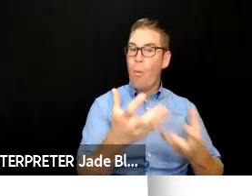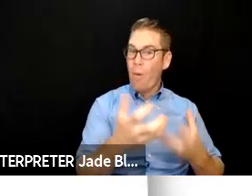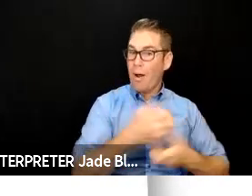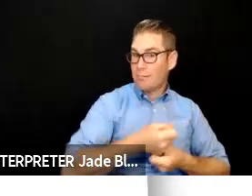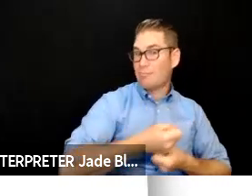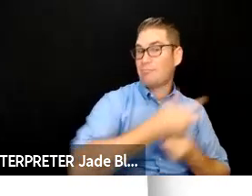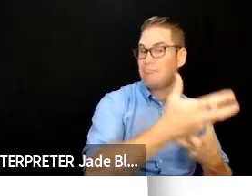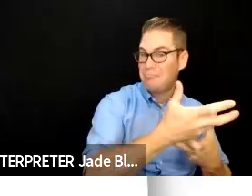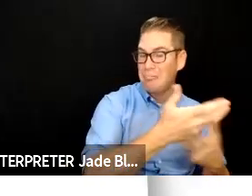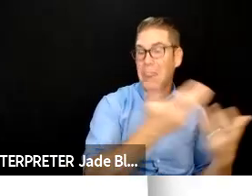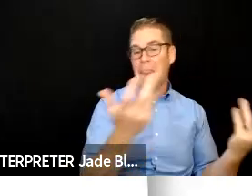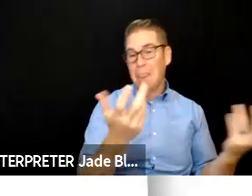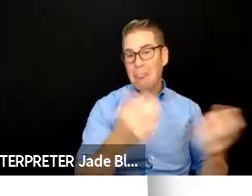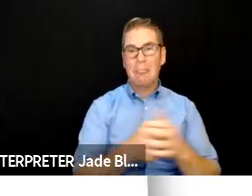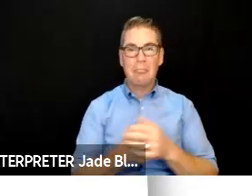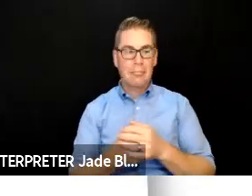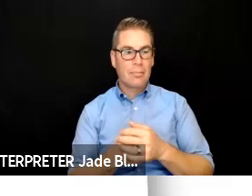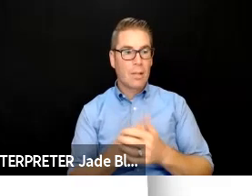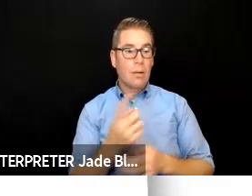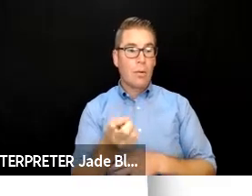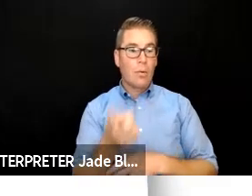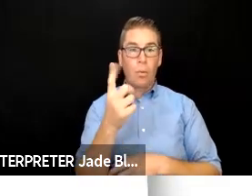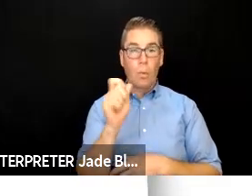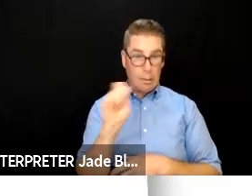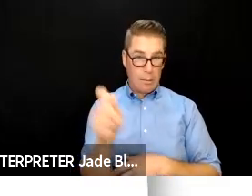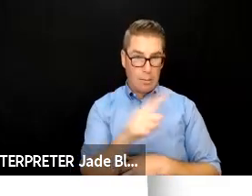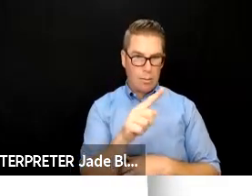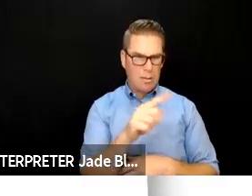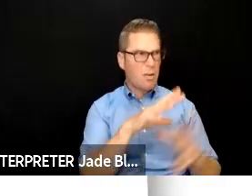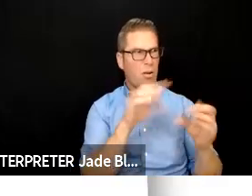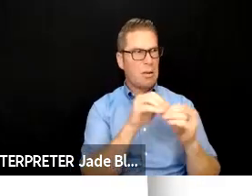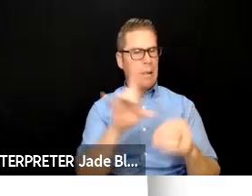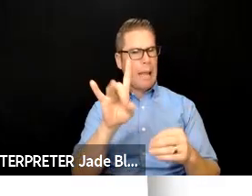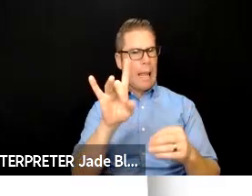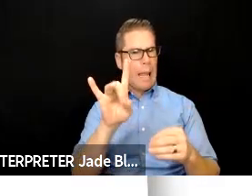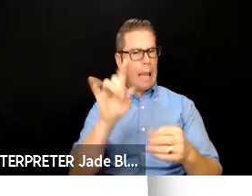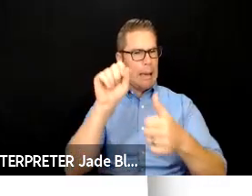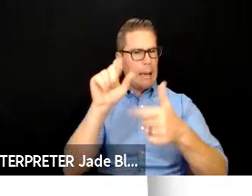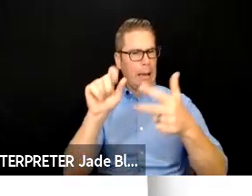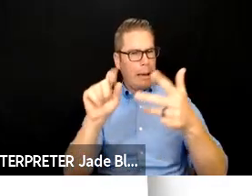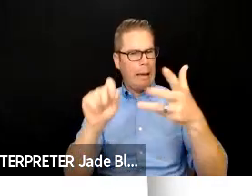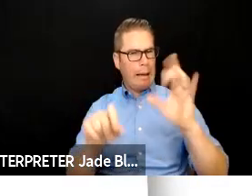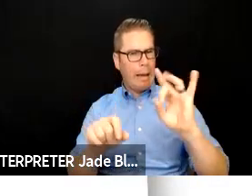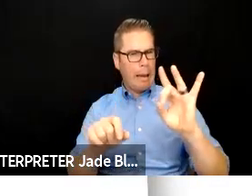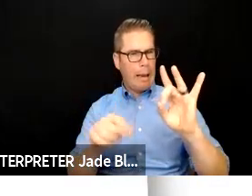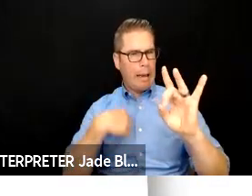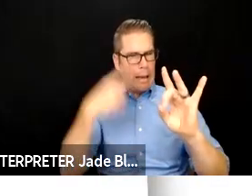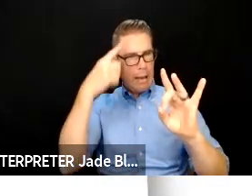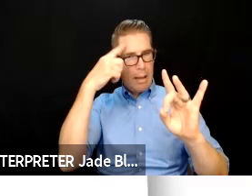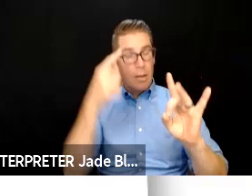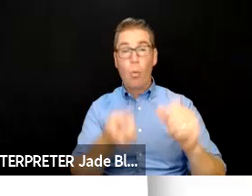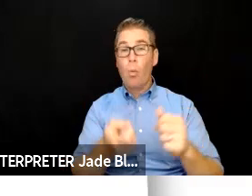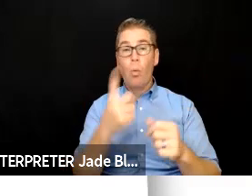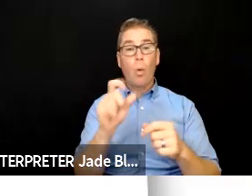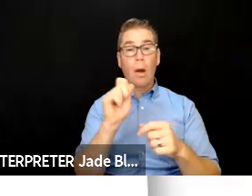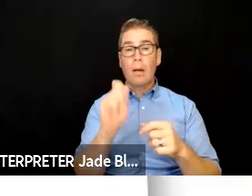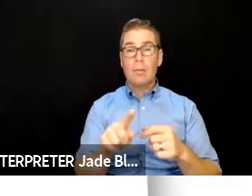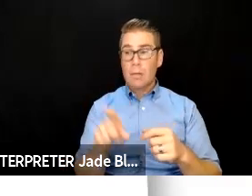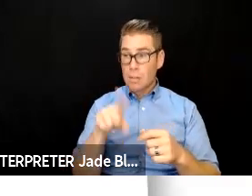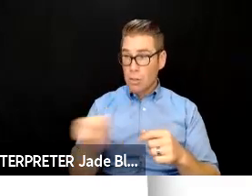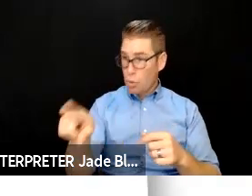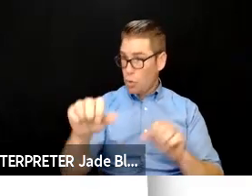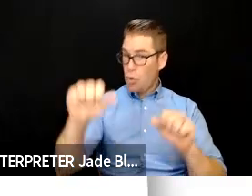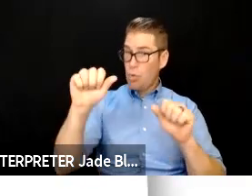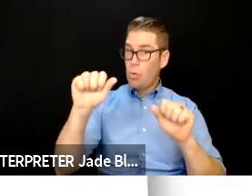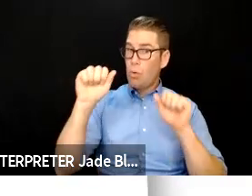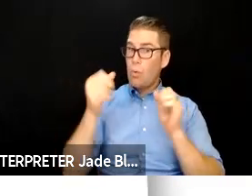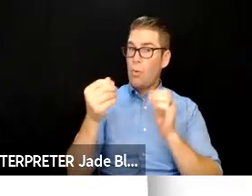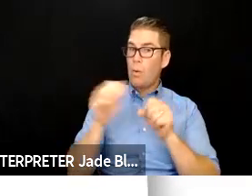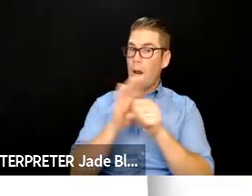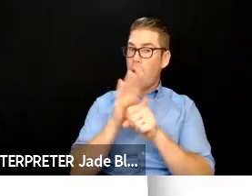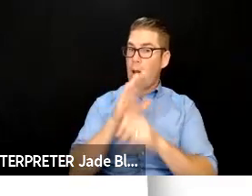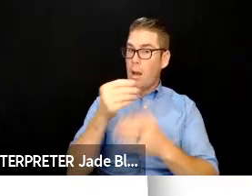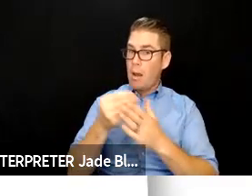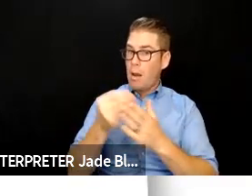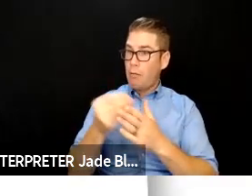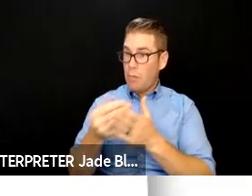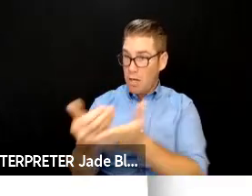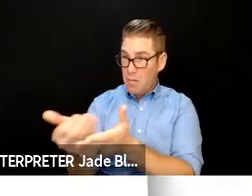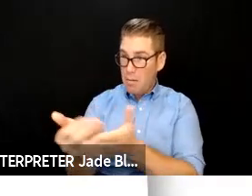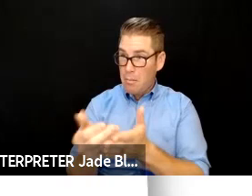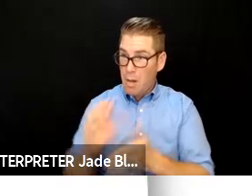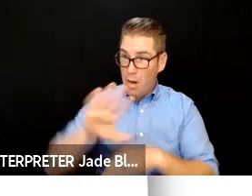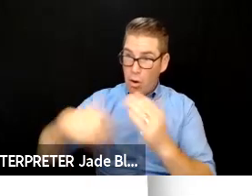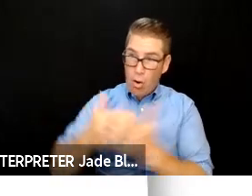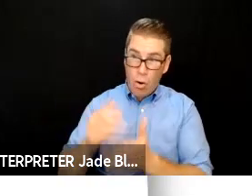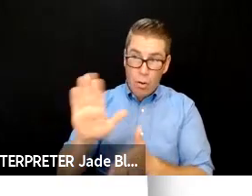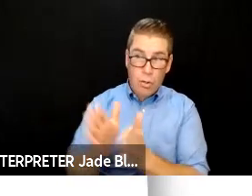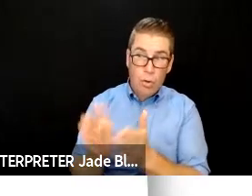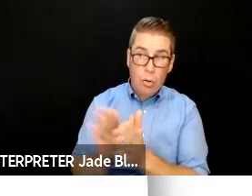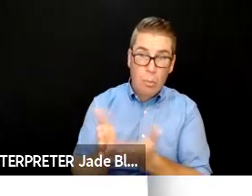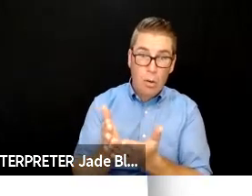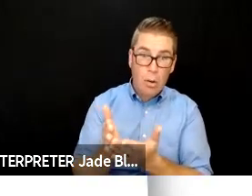Sally Potter: So the first. So one of the questions or eight questions, I believe, one of the questions was, were you able to afford all of your books needed within the first three weeks of class, so we can see that overwhelming majority of the students that responded were not able to do that.